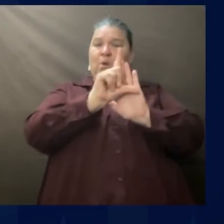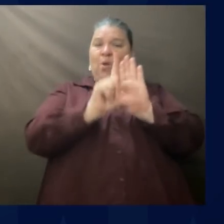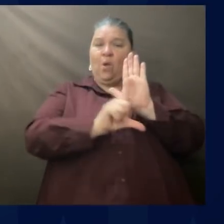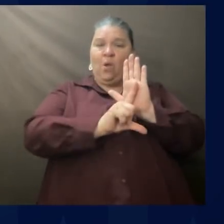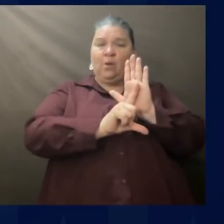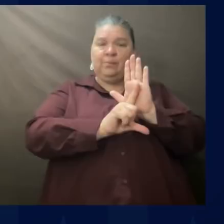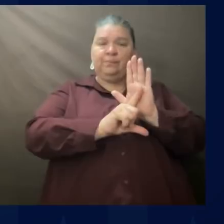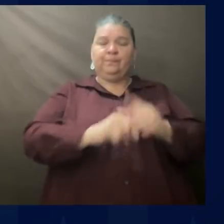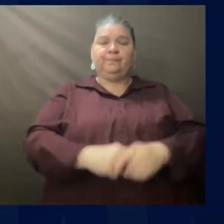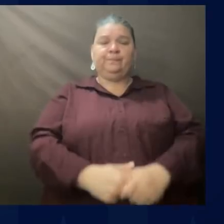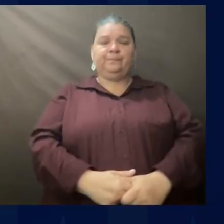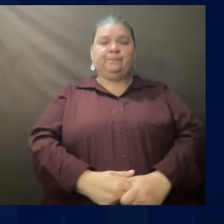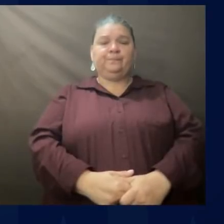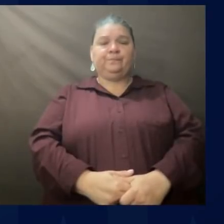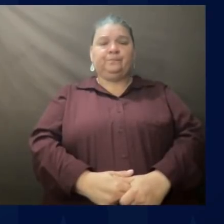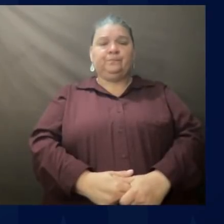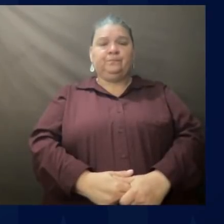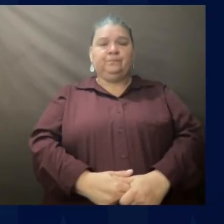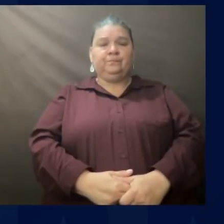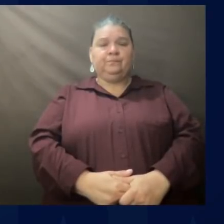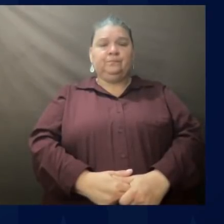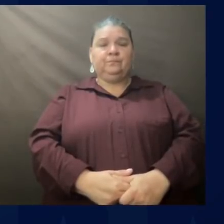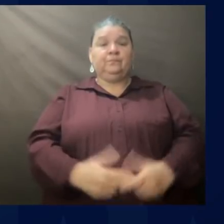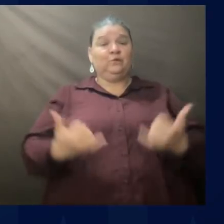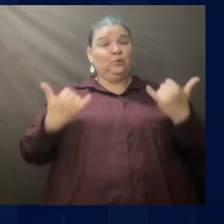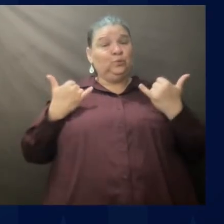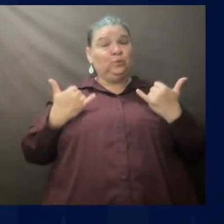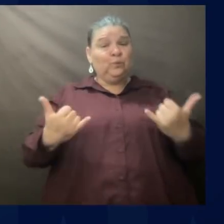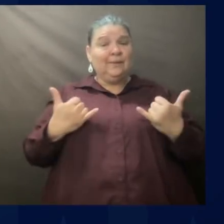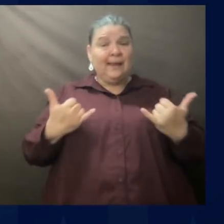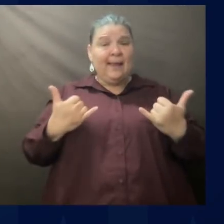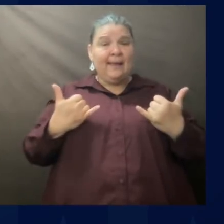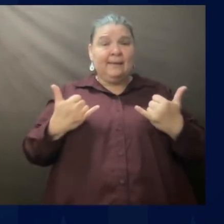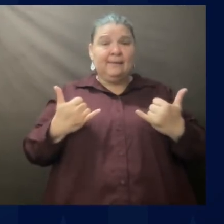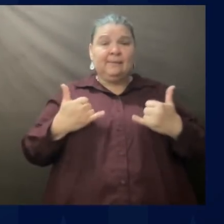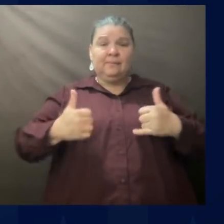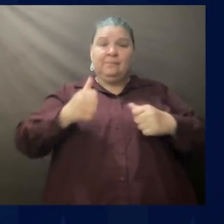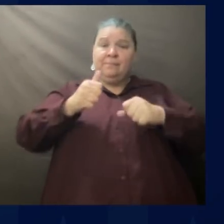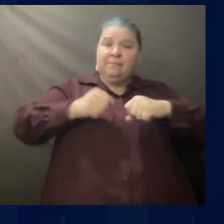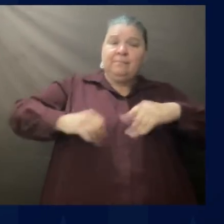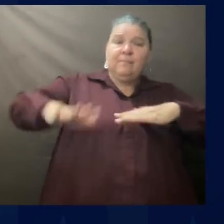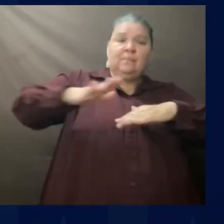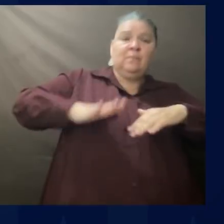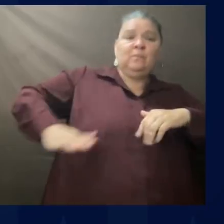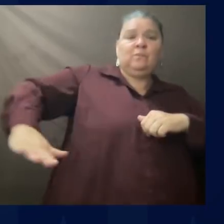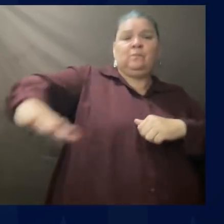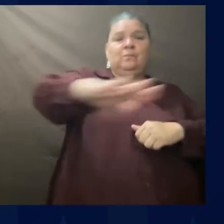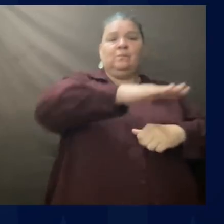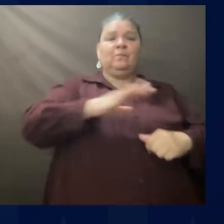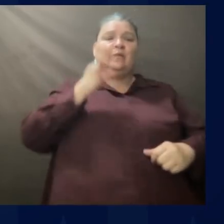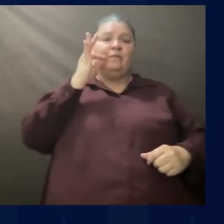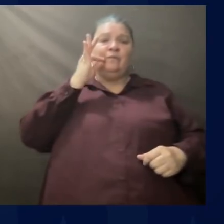Today, on the battlefields of Ukraine, the world again sees the power of democratic citizens